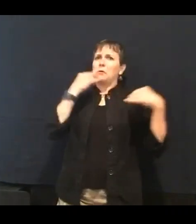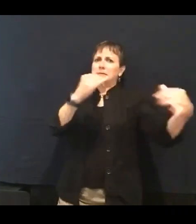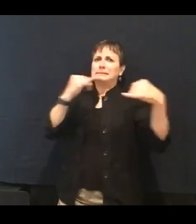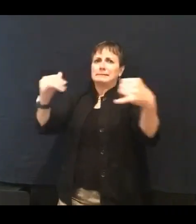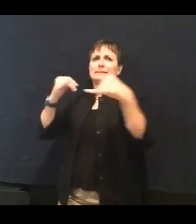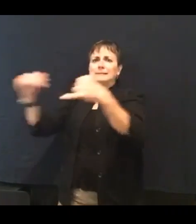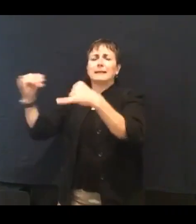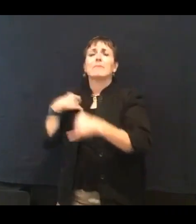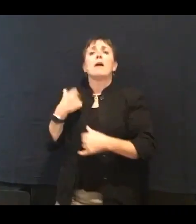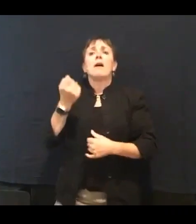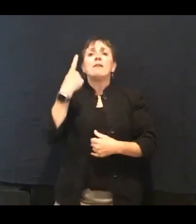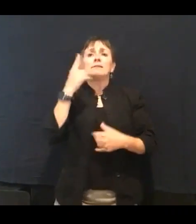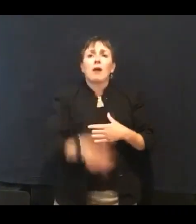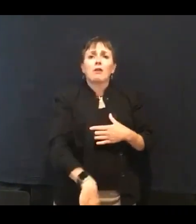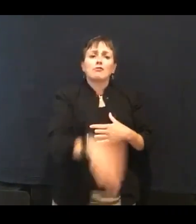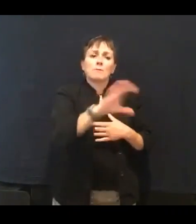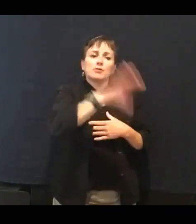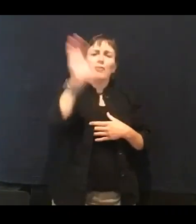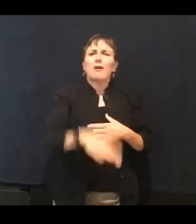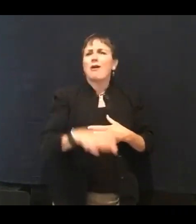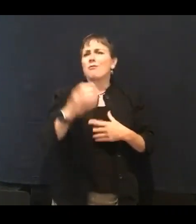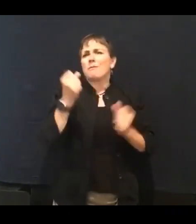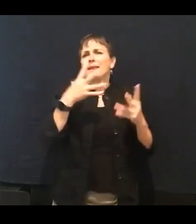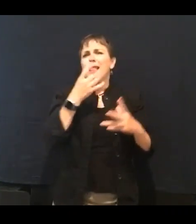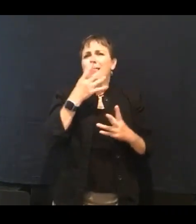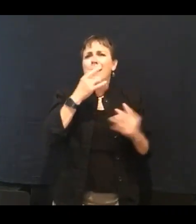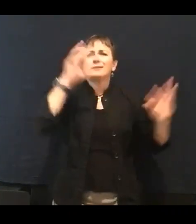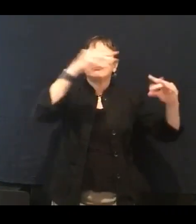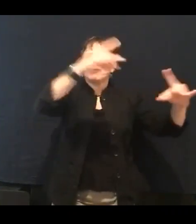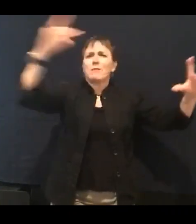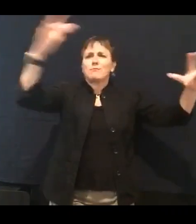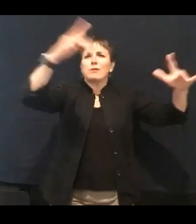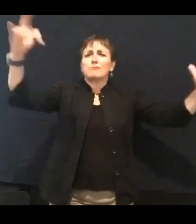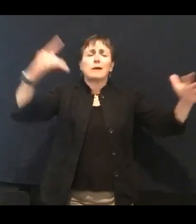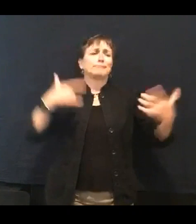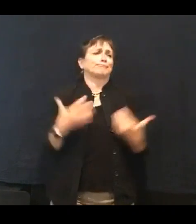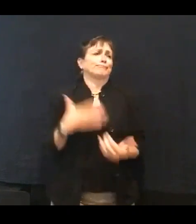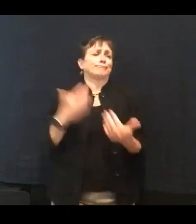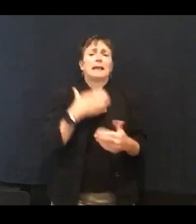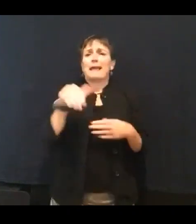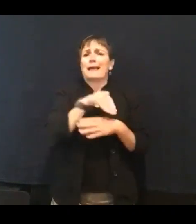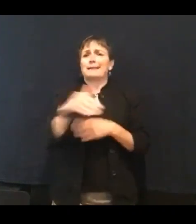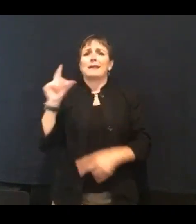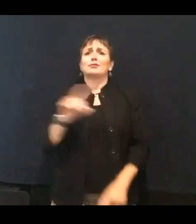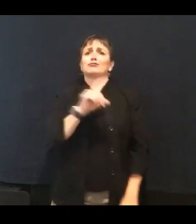I had been able to go out at night without many problems and never needed to get a driver's license.